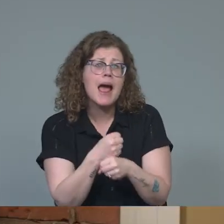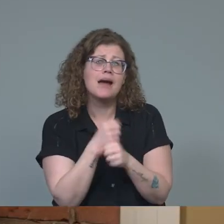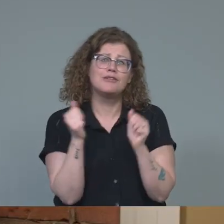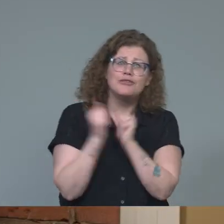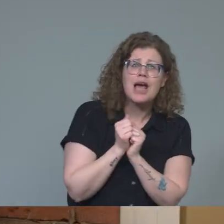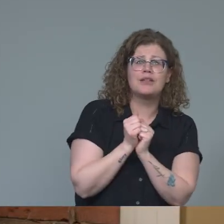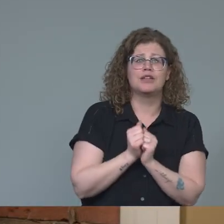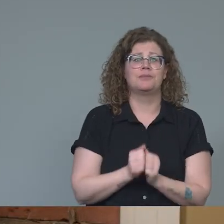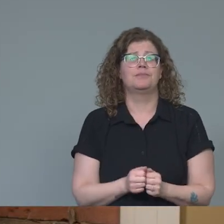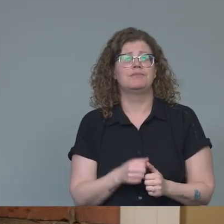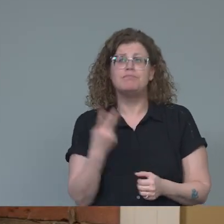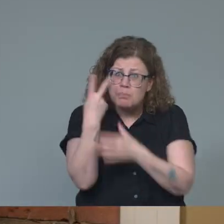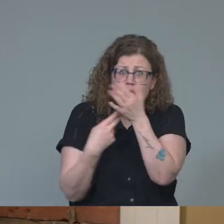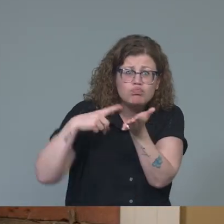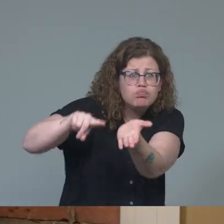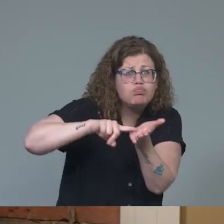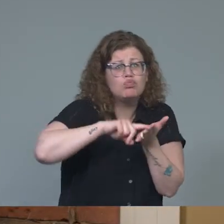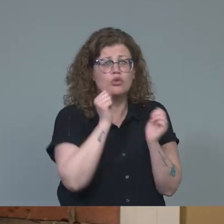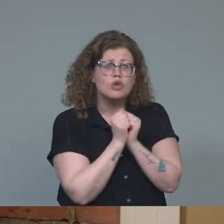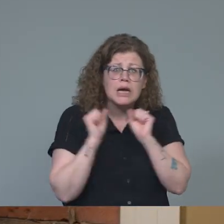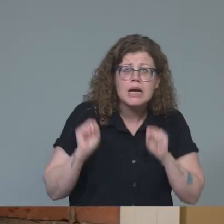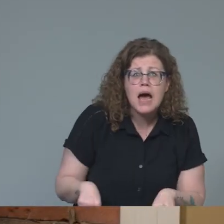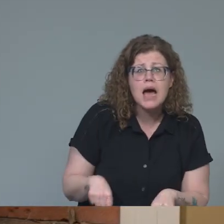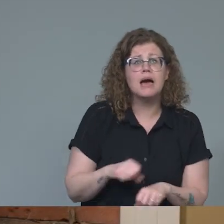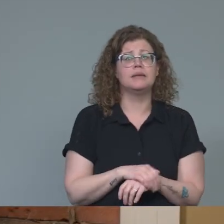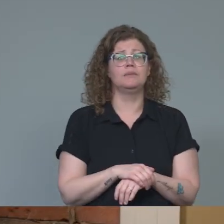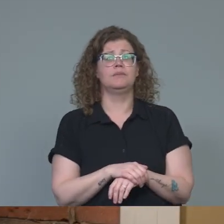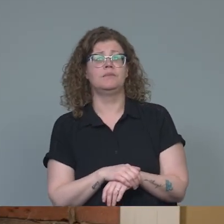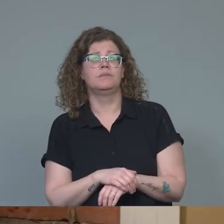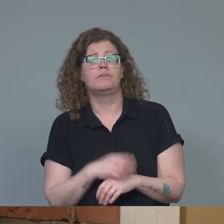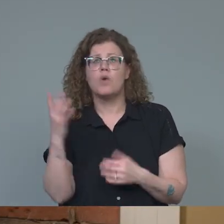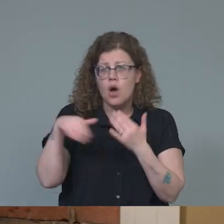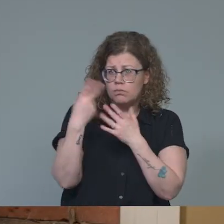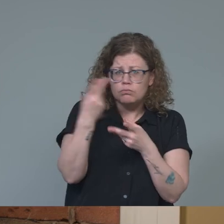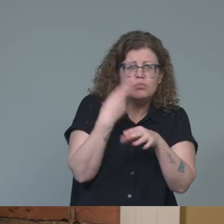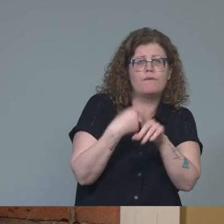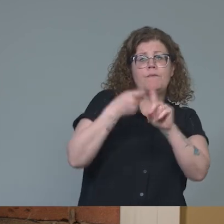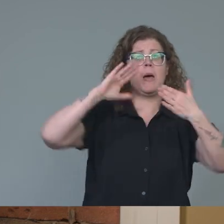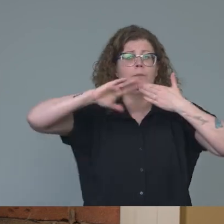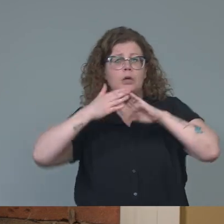They then invite the public in who maybe have an interest or a significant investment in that